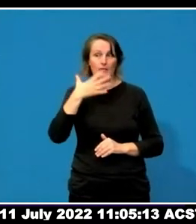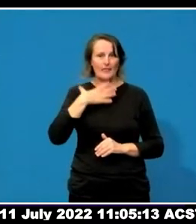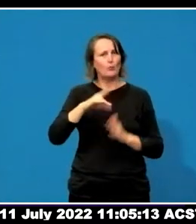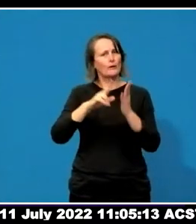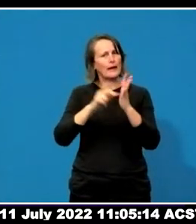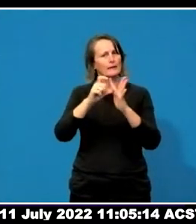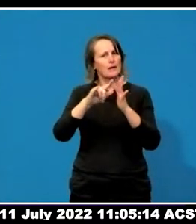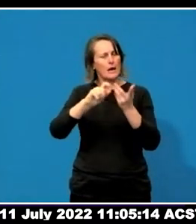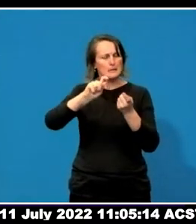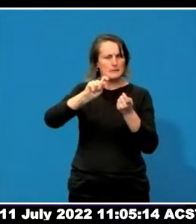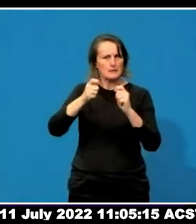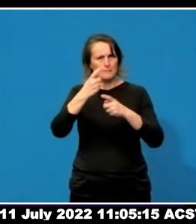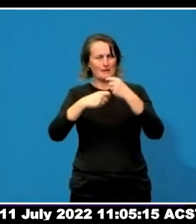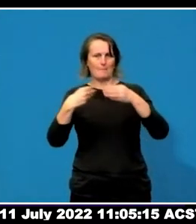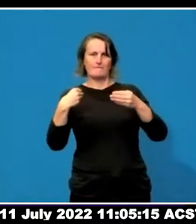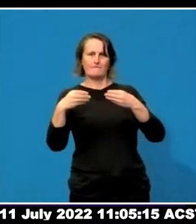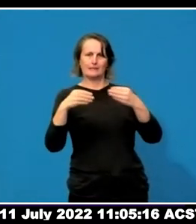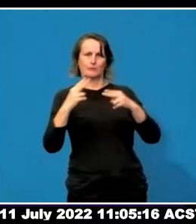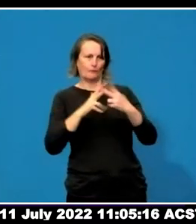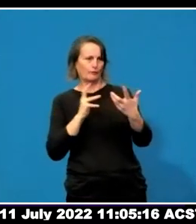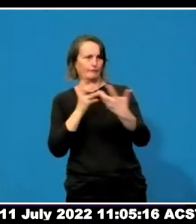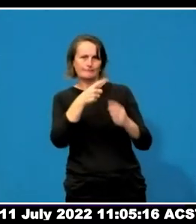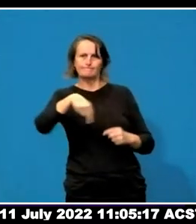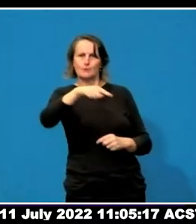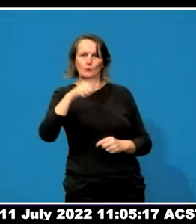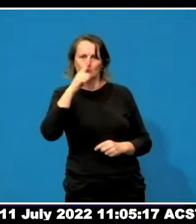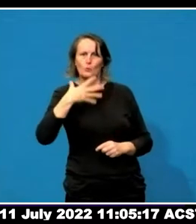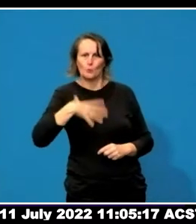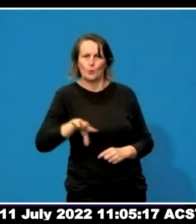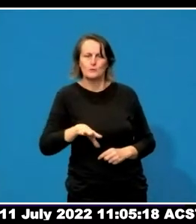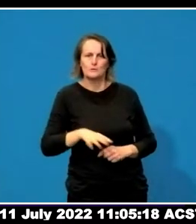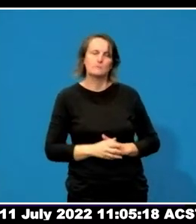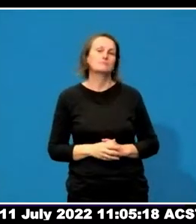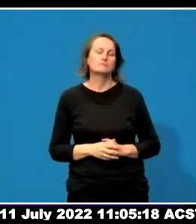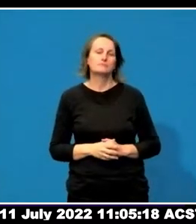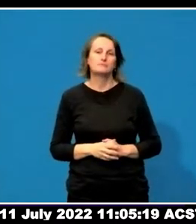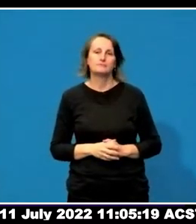living on the NPY Lands: A scheme which is more family centred.